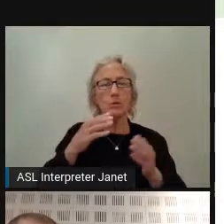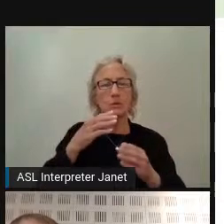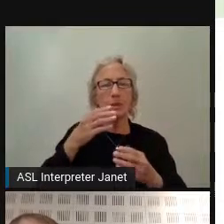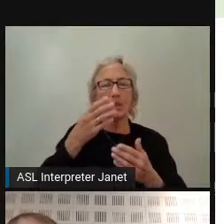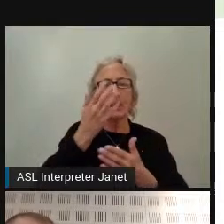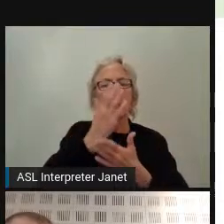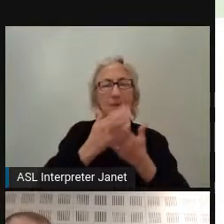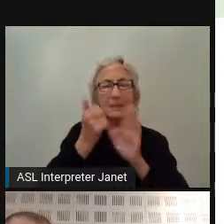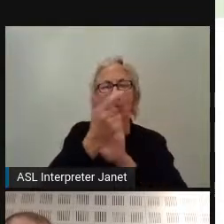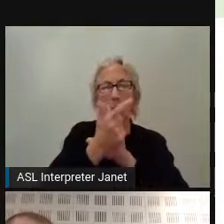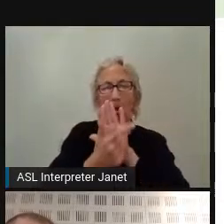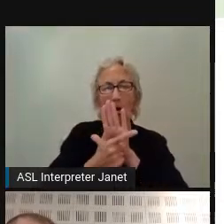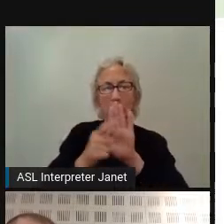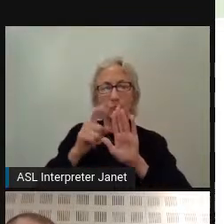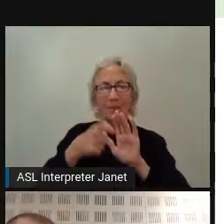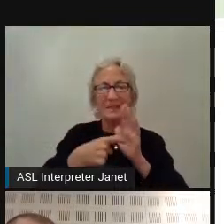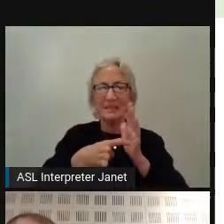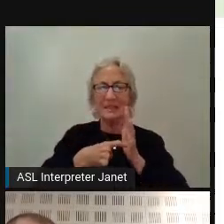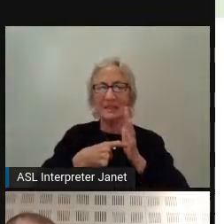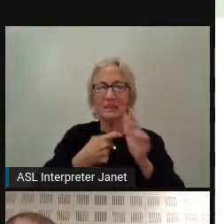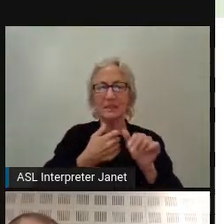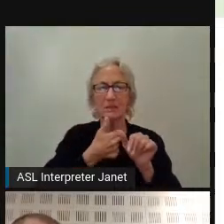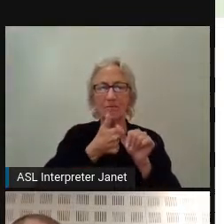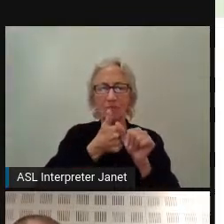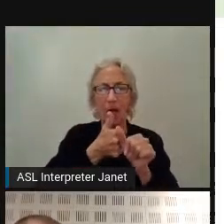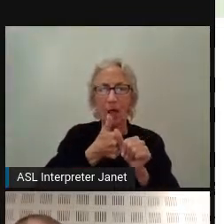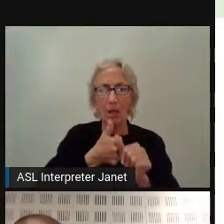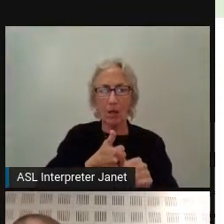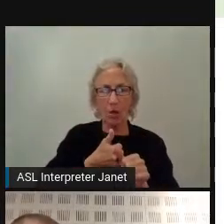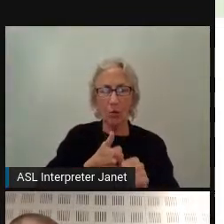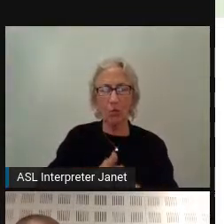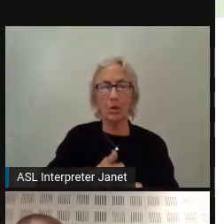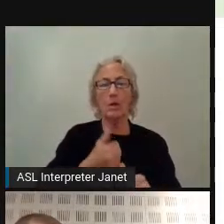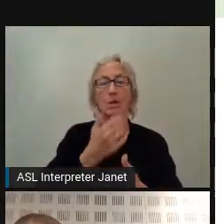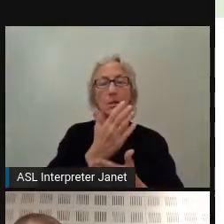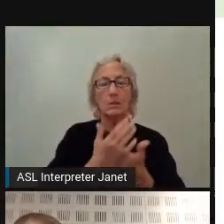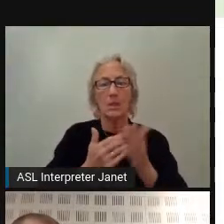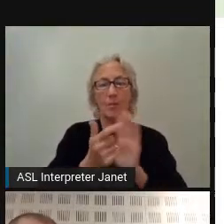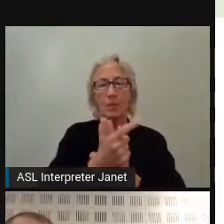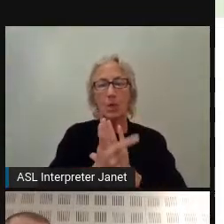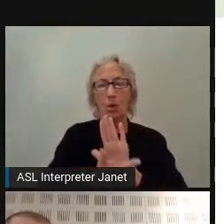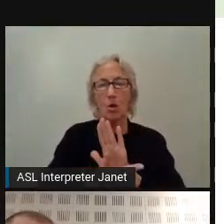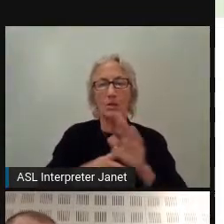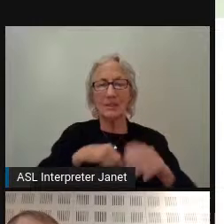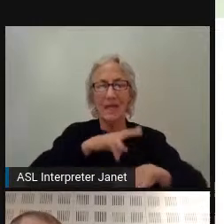Ole Guldberg: Yes when it comes to designing something for public use in Denmark we have some laws we have to follow .